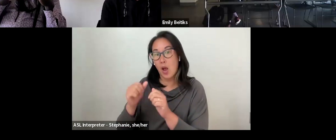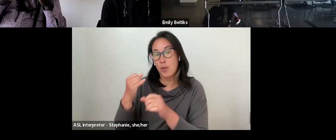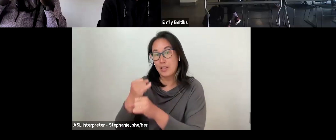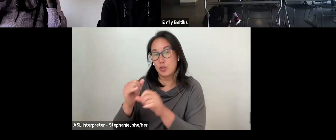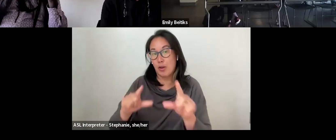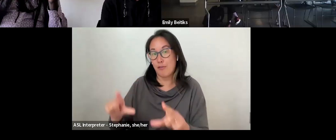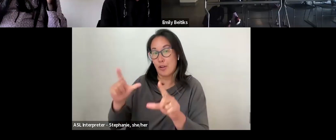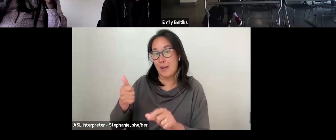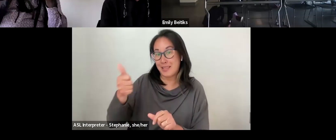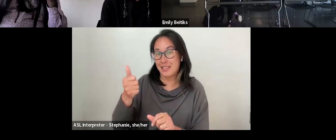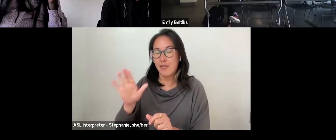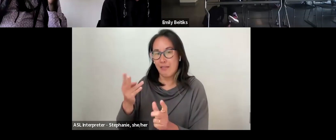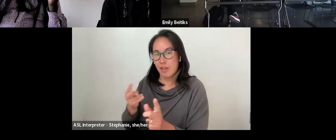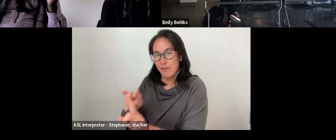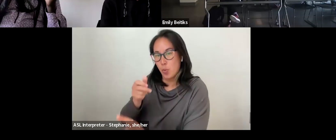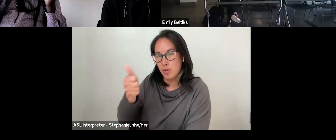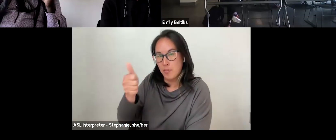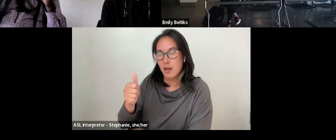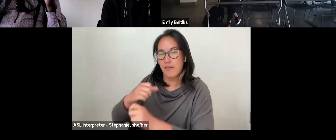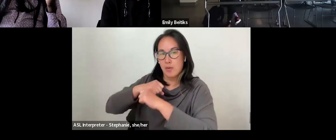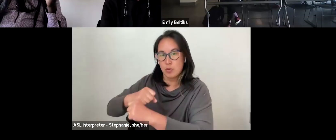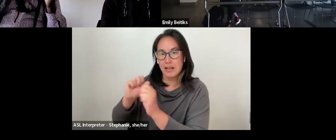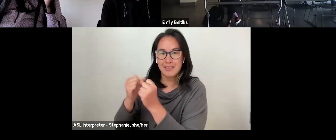and its role in protecting society, if you will, from the harms.